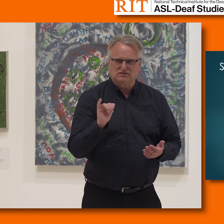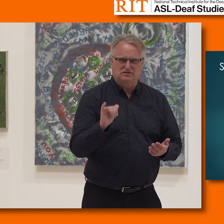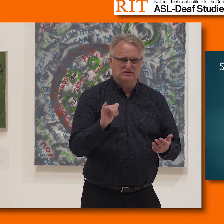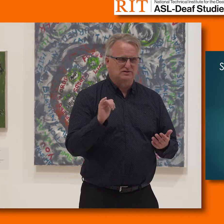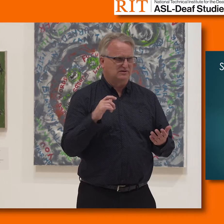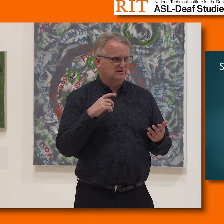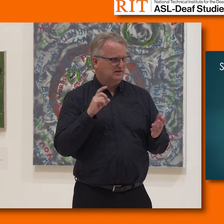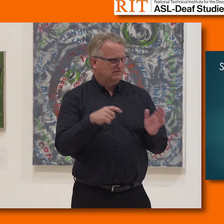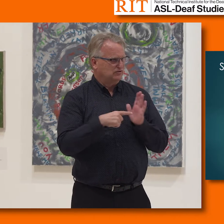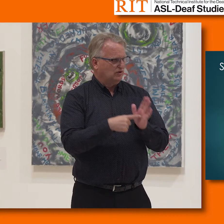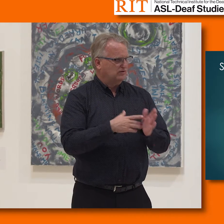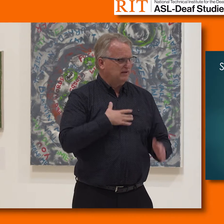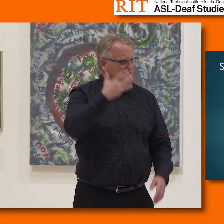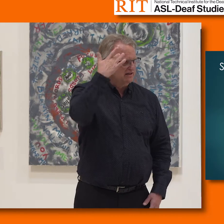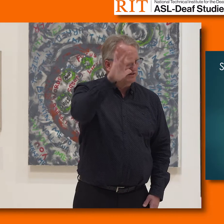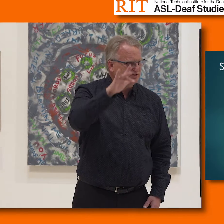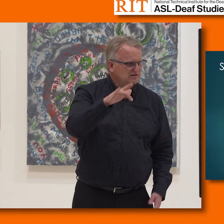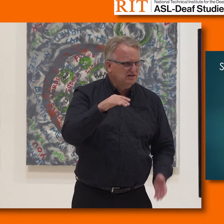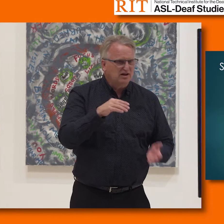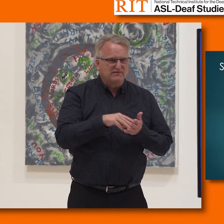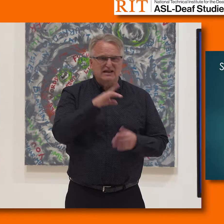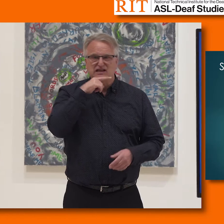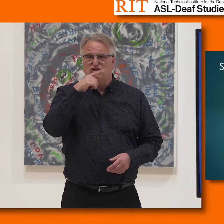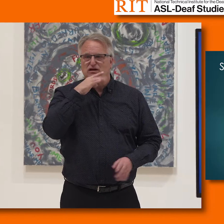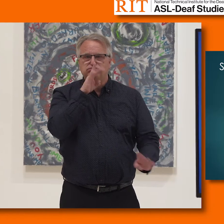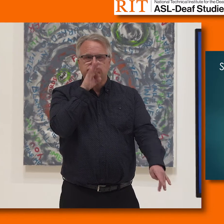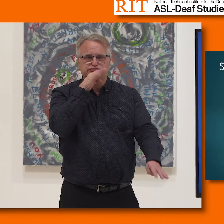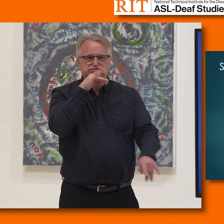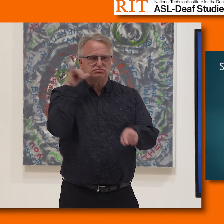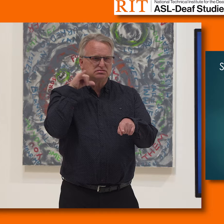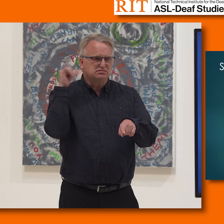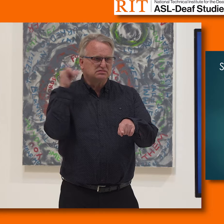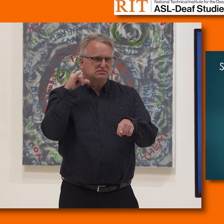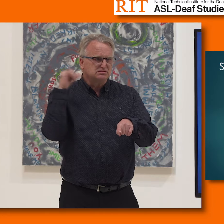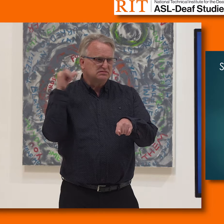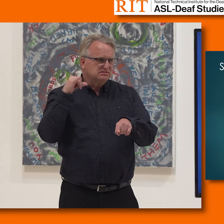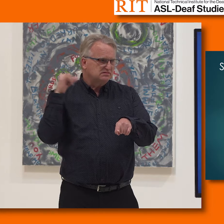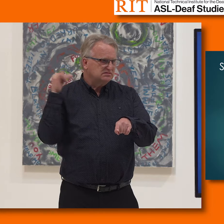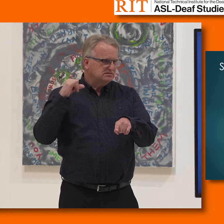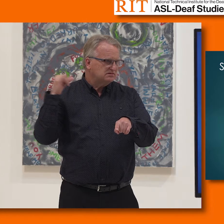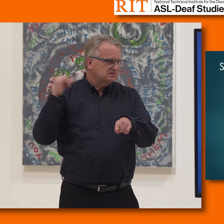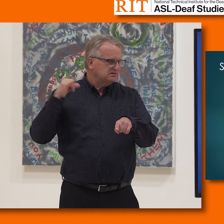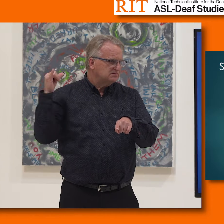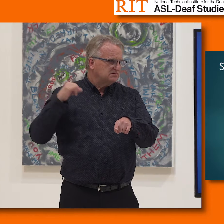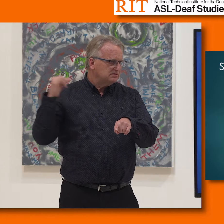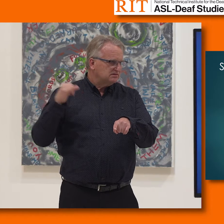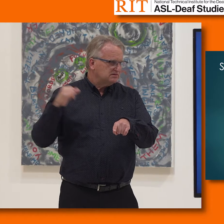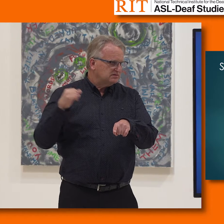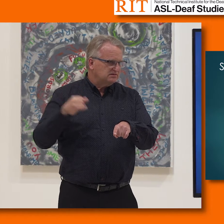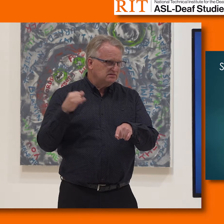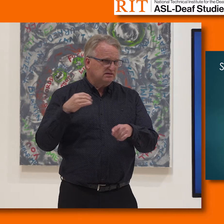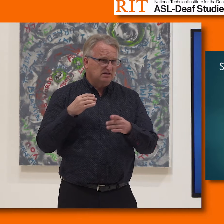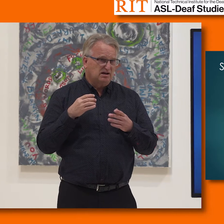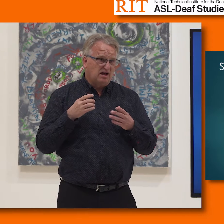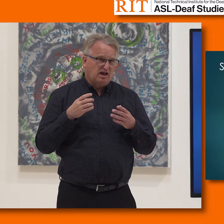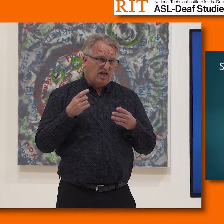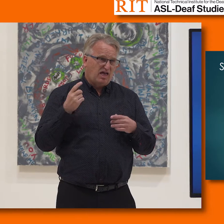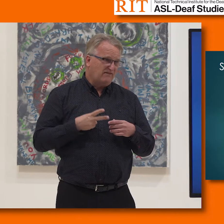And then I had the graduate school experience where I had to try to demonstrate my academic knowledge.